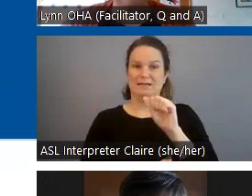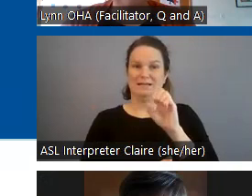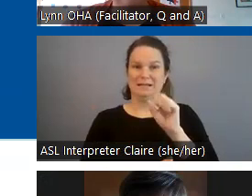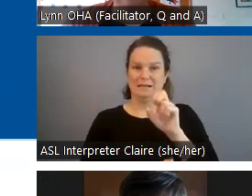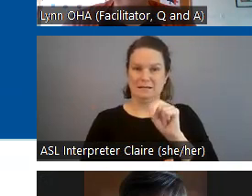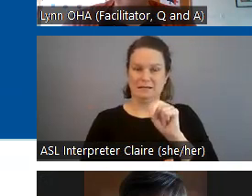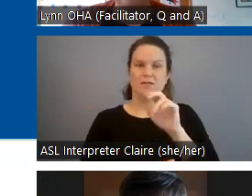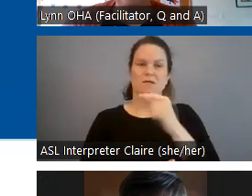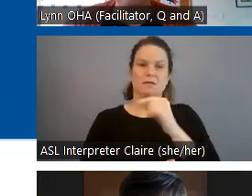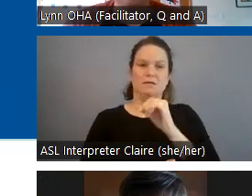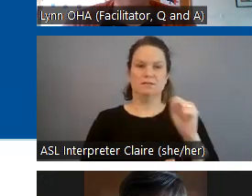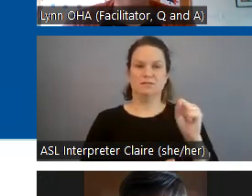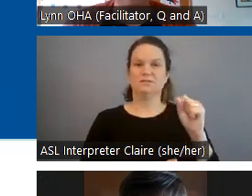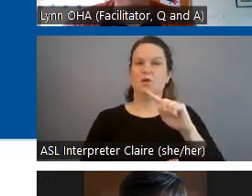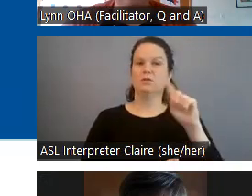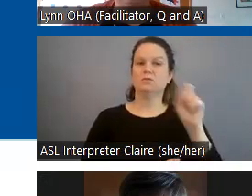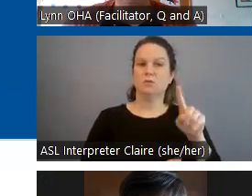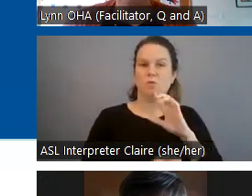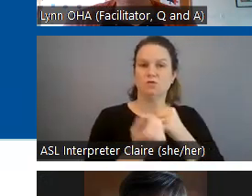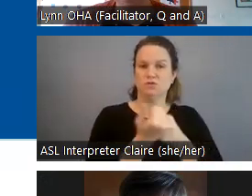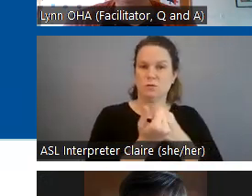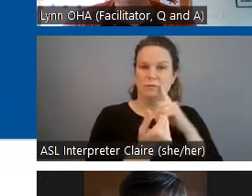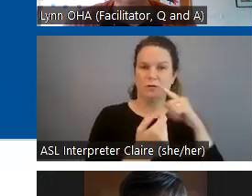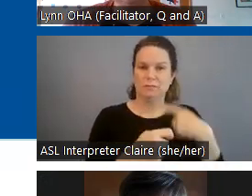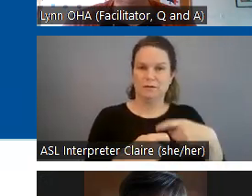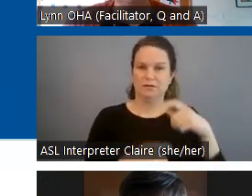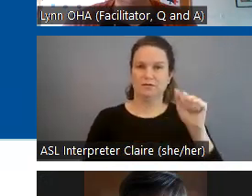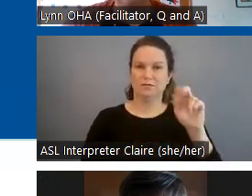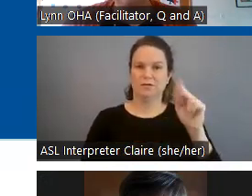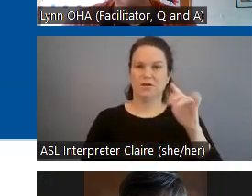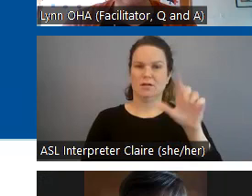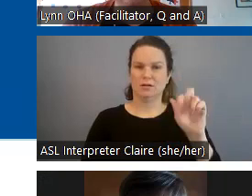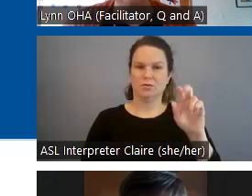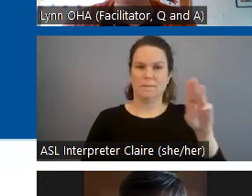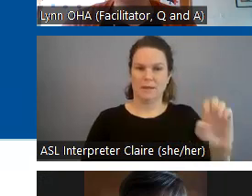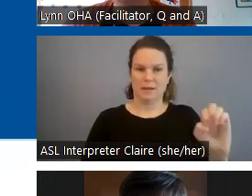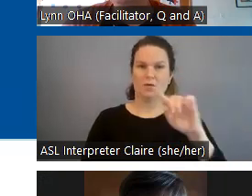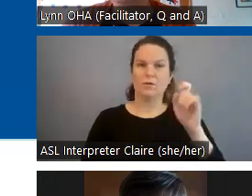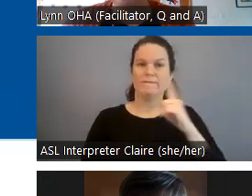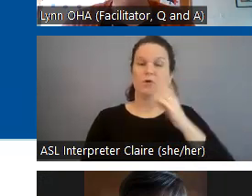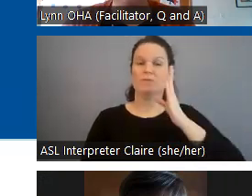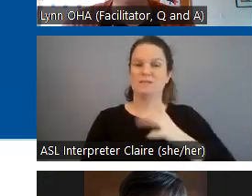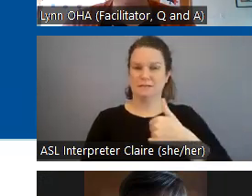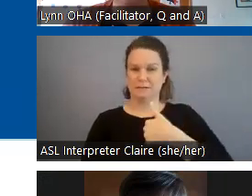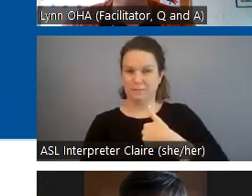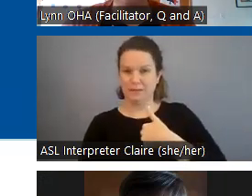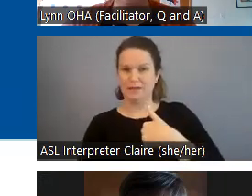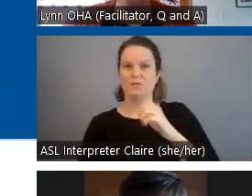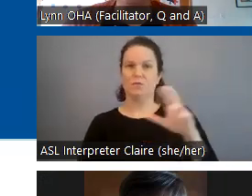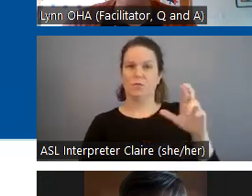questions in Spanish, Angelica Ruppe, and for questions for presenters, myself, Lynn